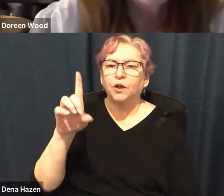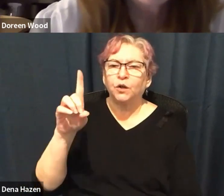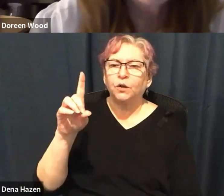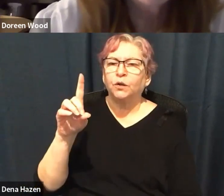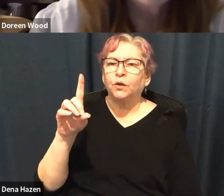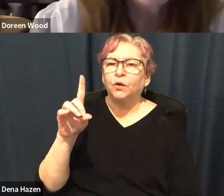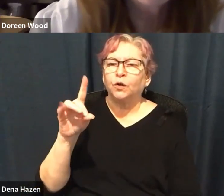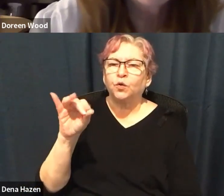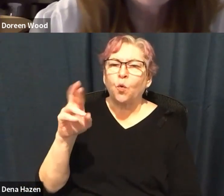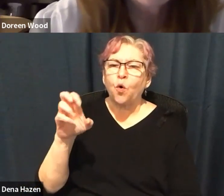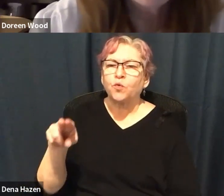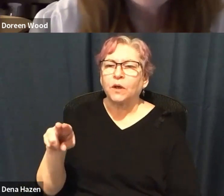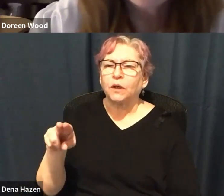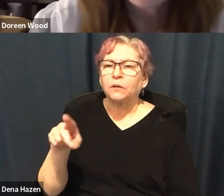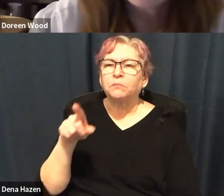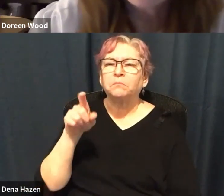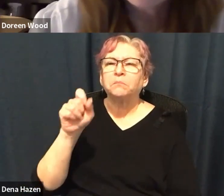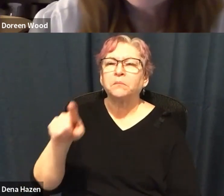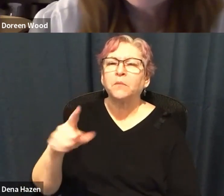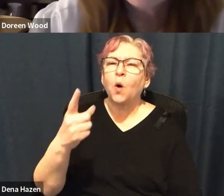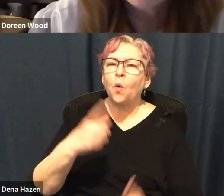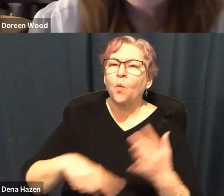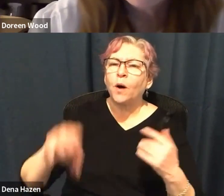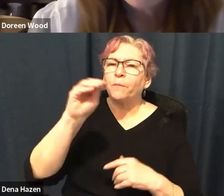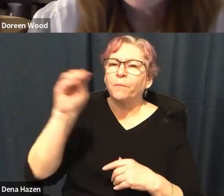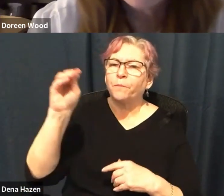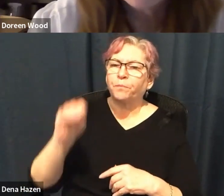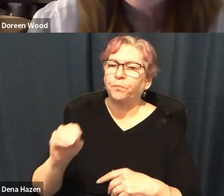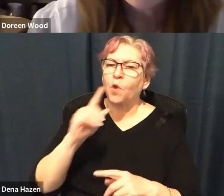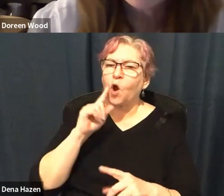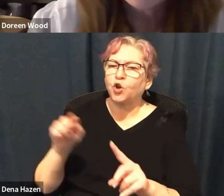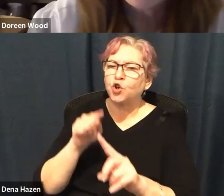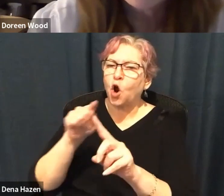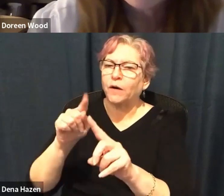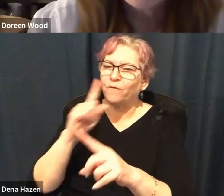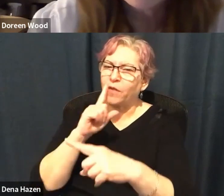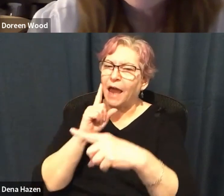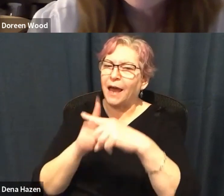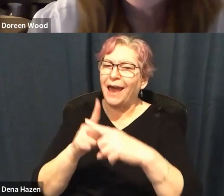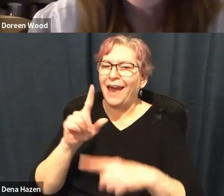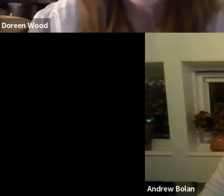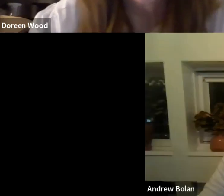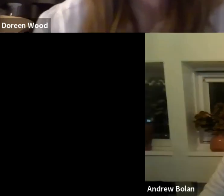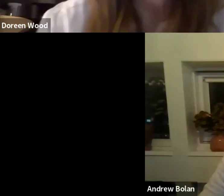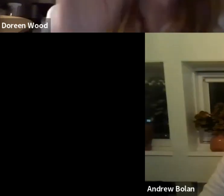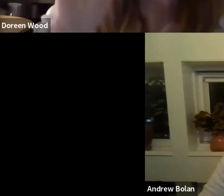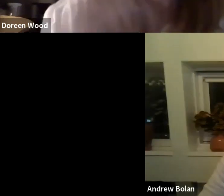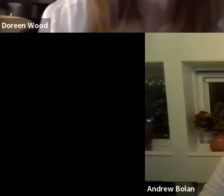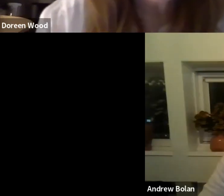"What percentage of USH2A are targeted by treating exon 13?"